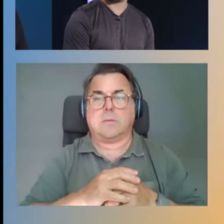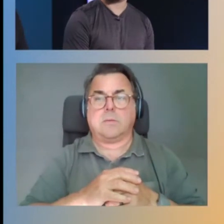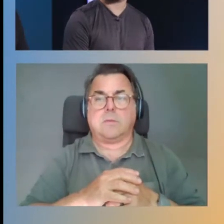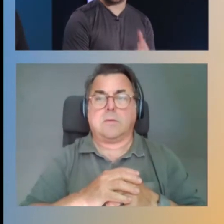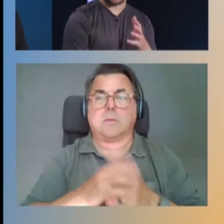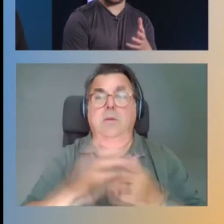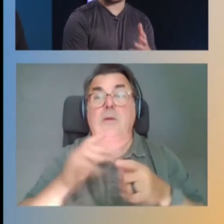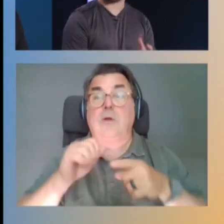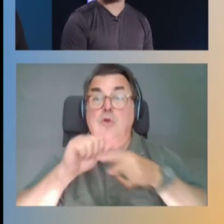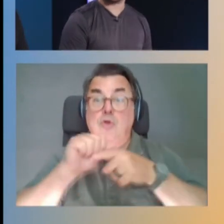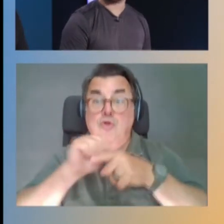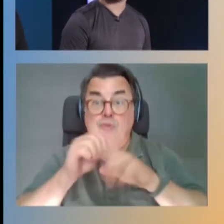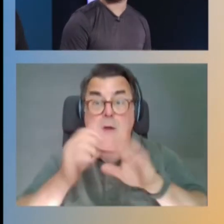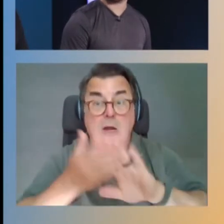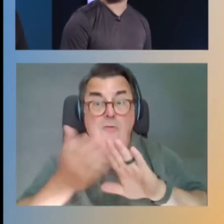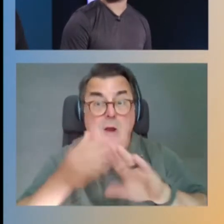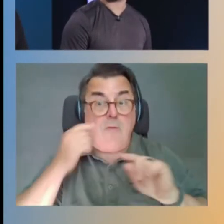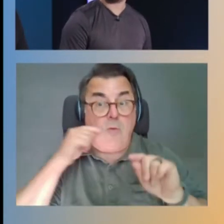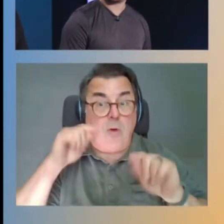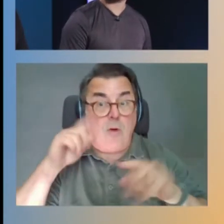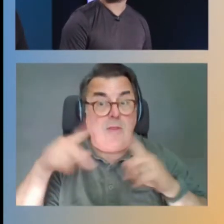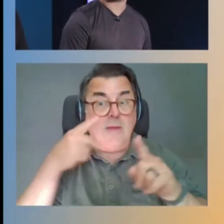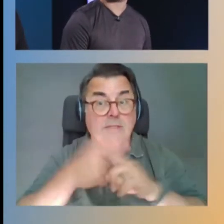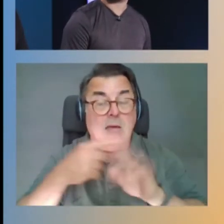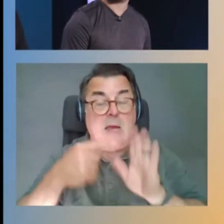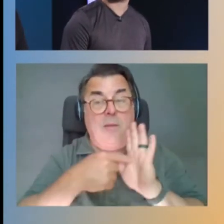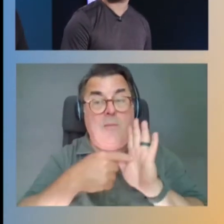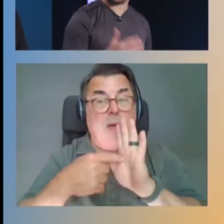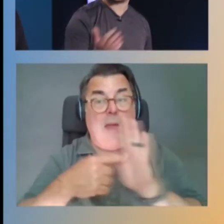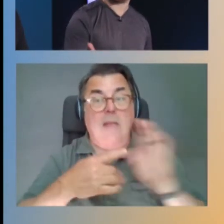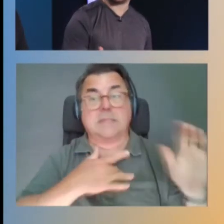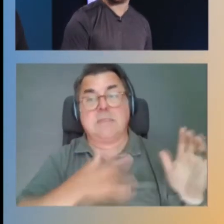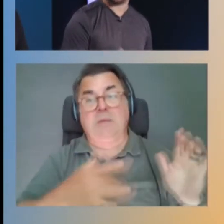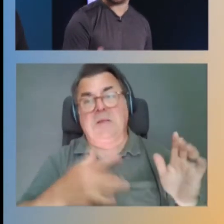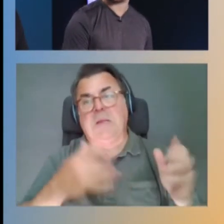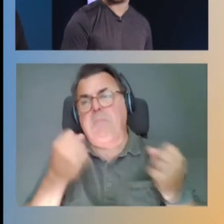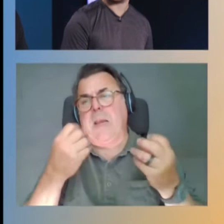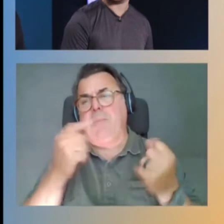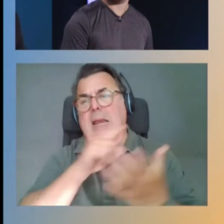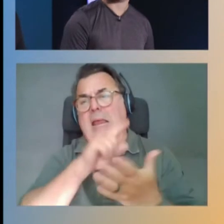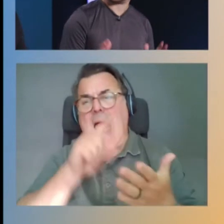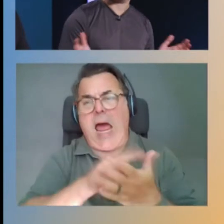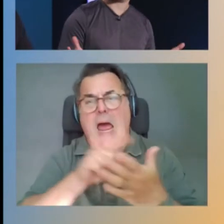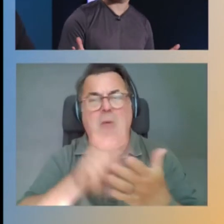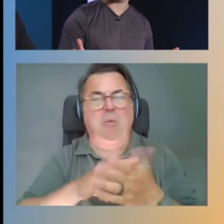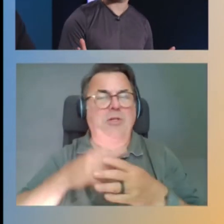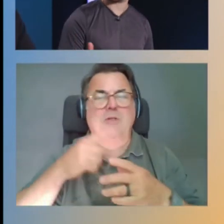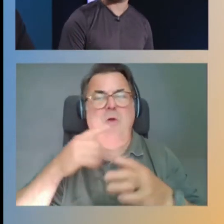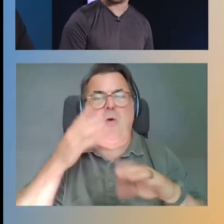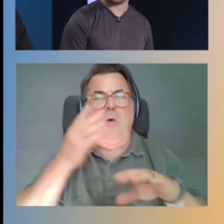for this size of a model typically takes multiple hours or even more than a day. So we don't have time for that.